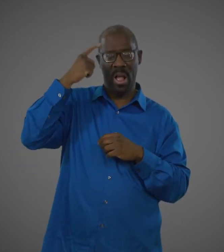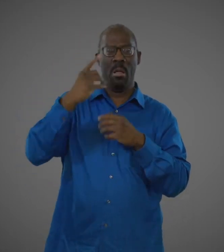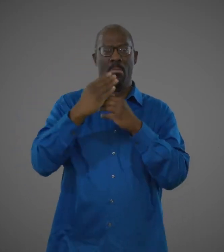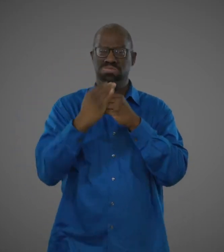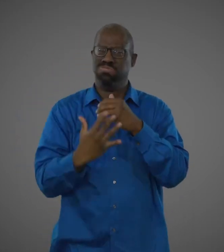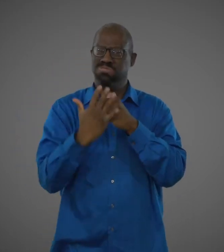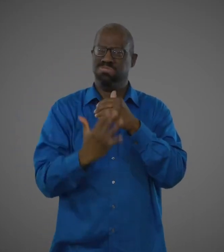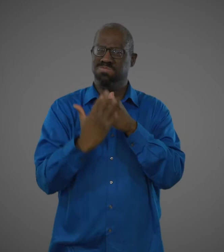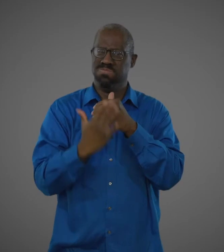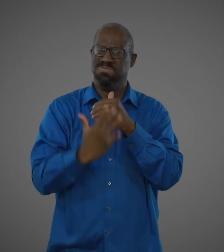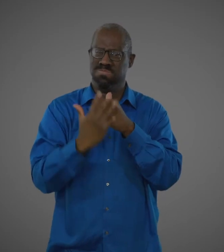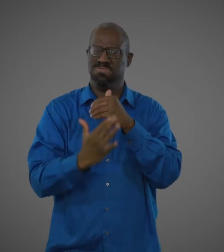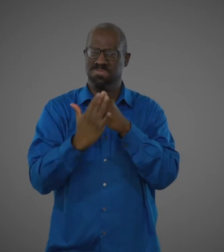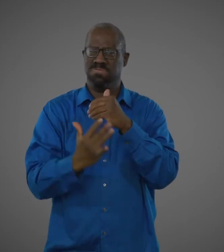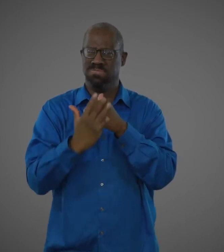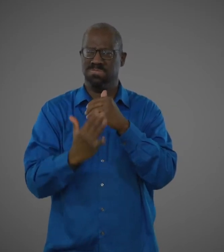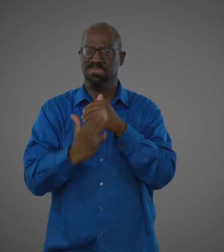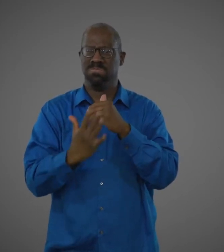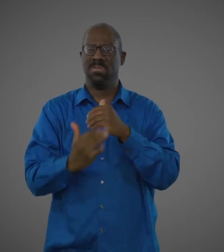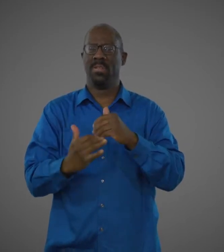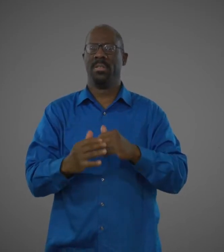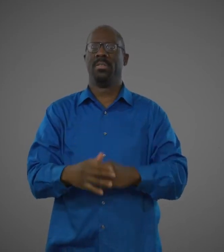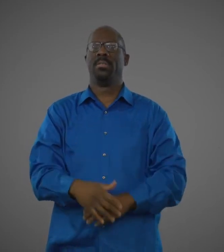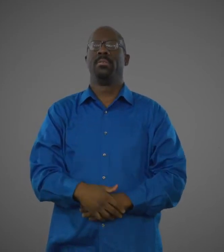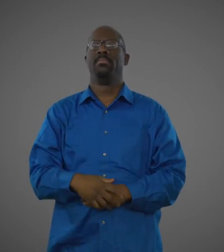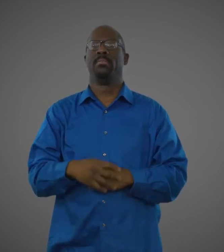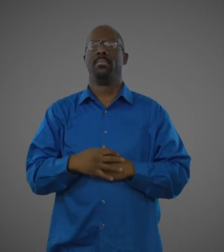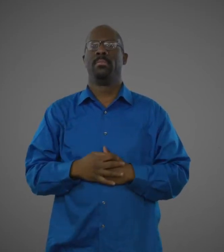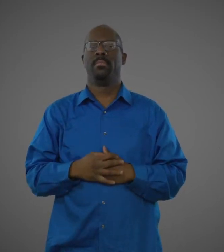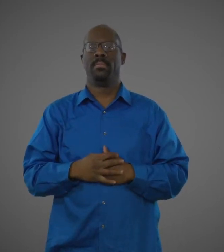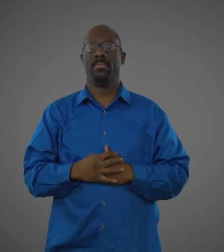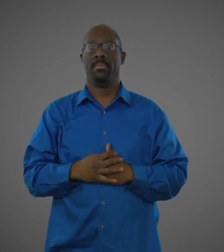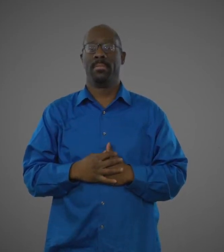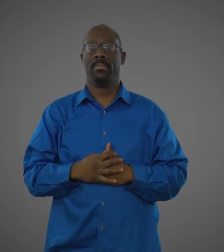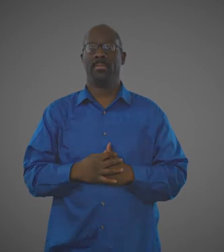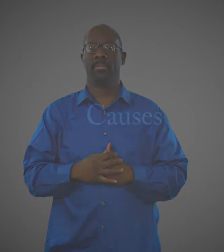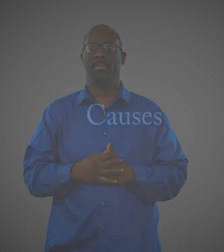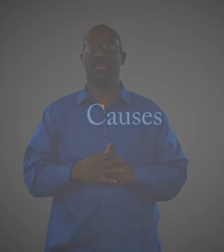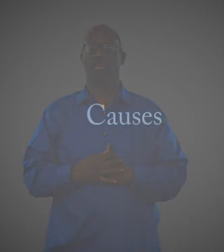and there is bleeding underneath.